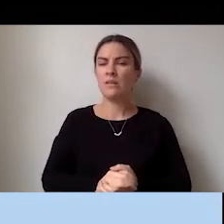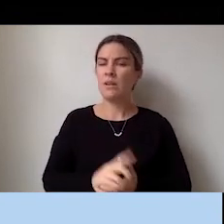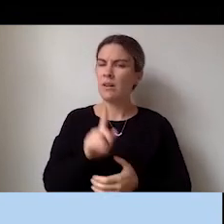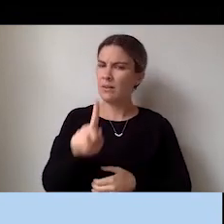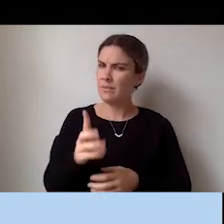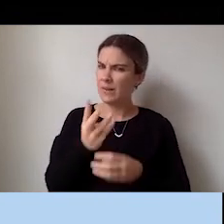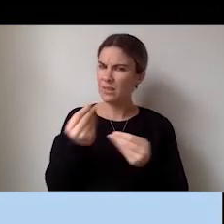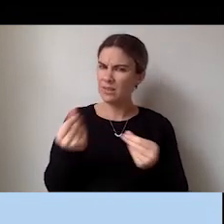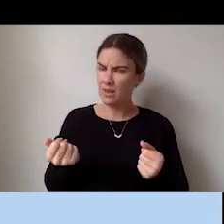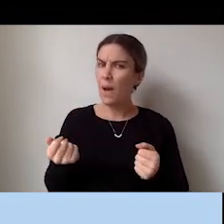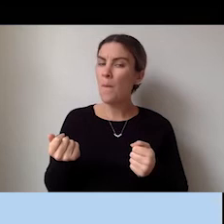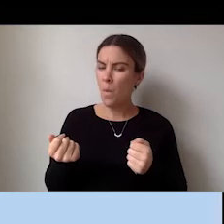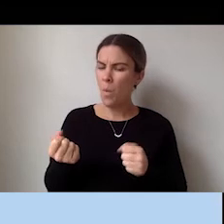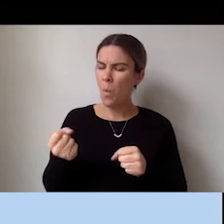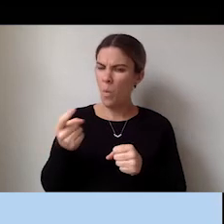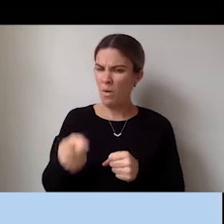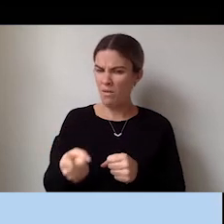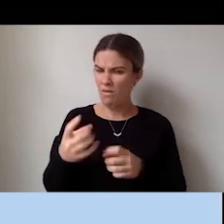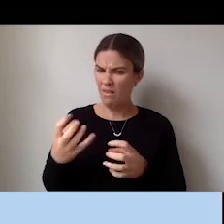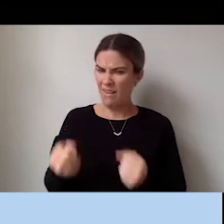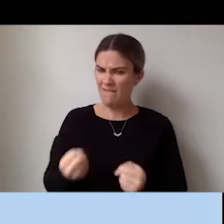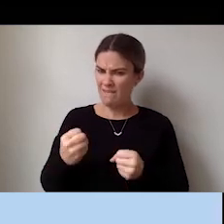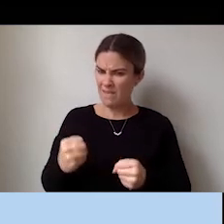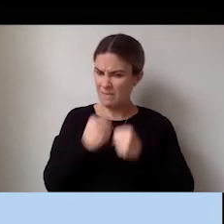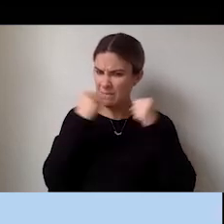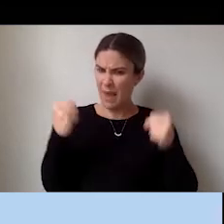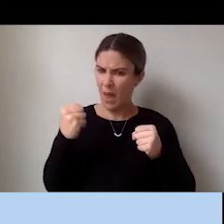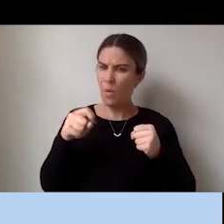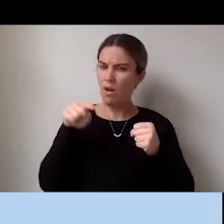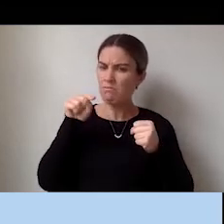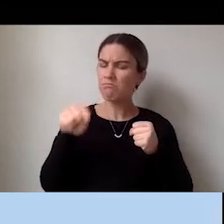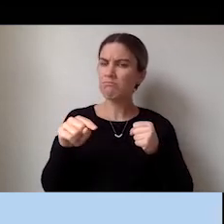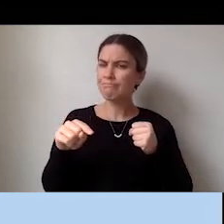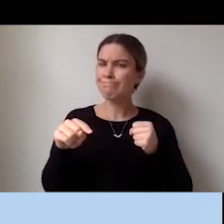generative and very powerful. And keep us sane and keep us in this